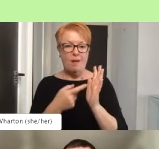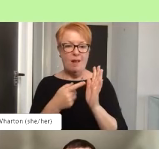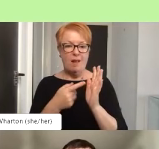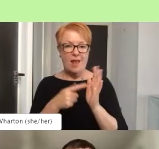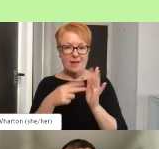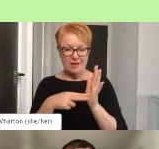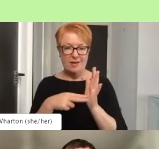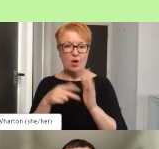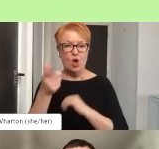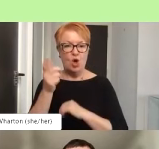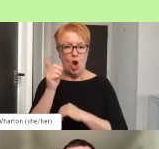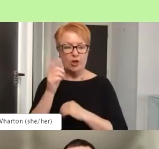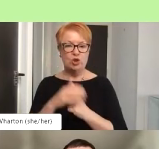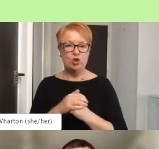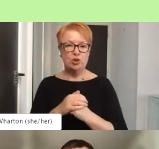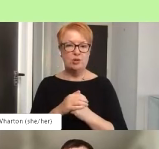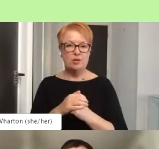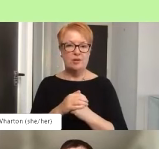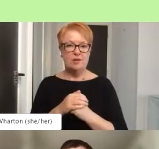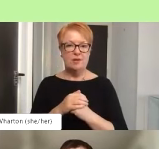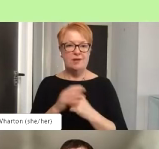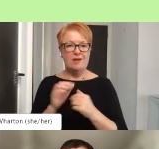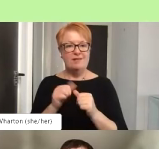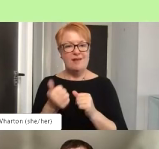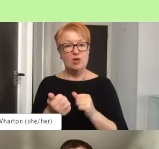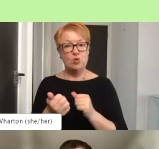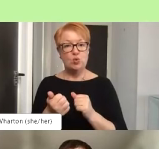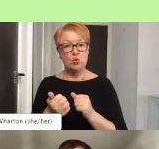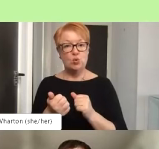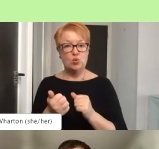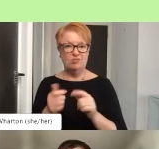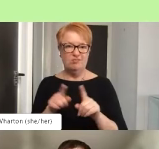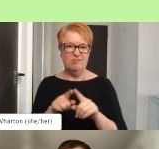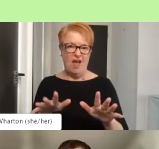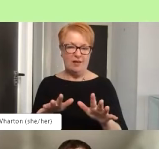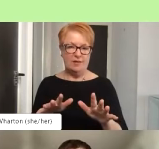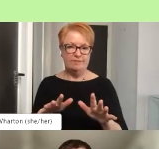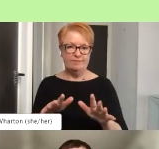much next to mostly right-wing cities, you know, towns in us.